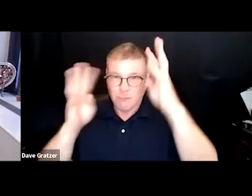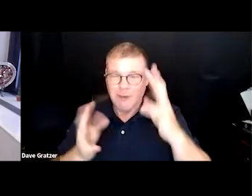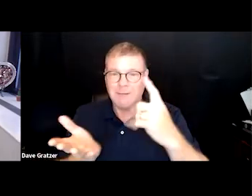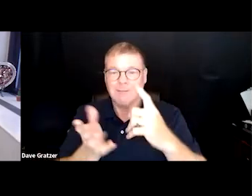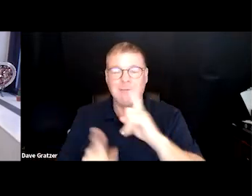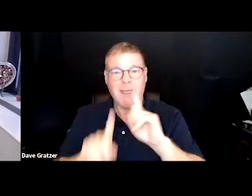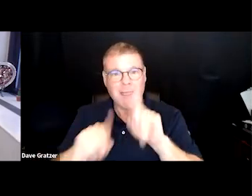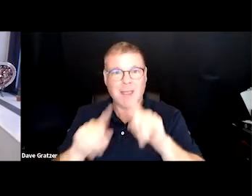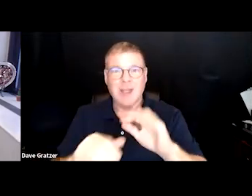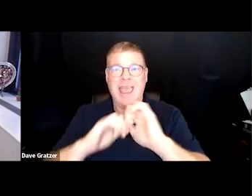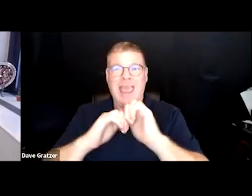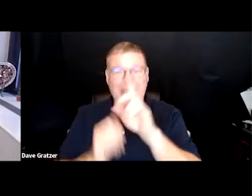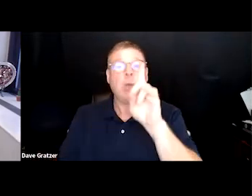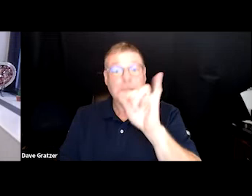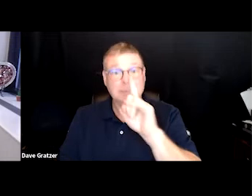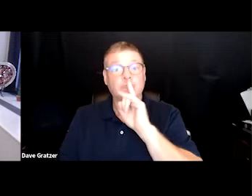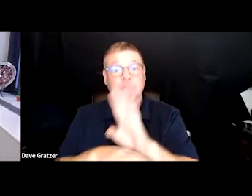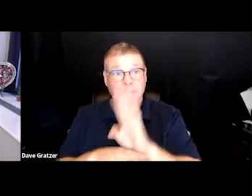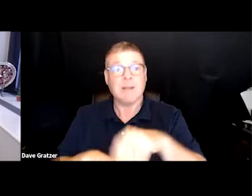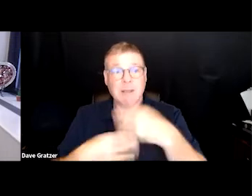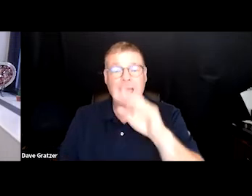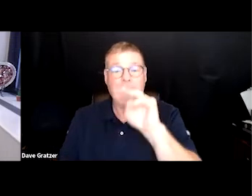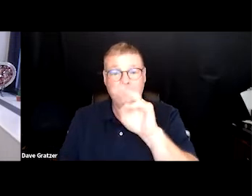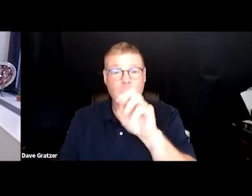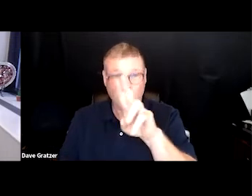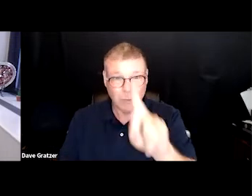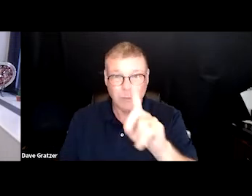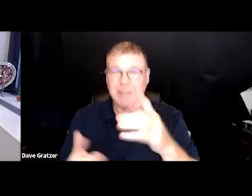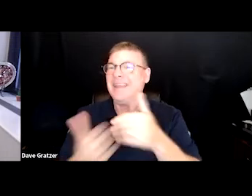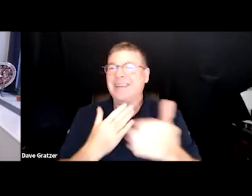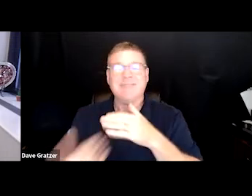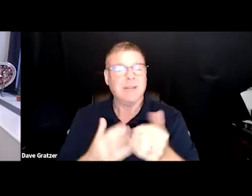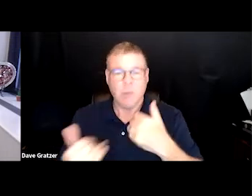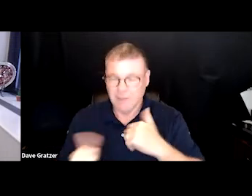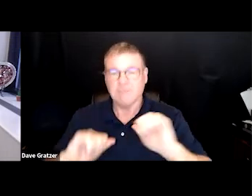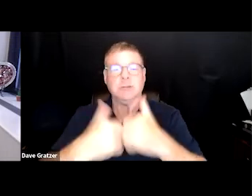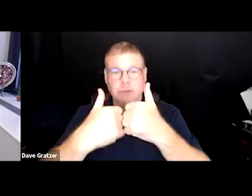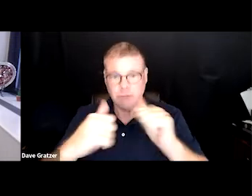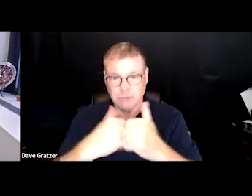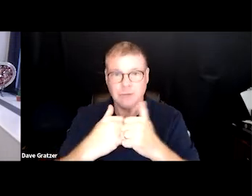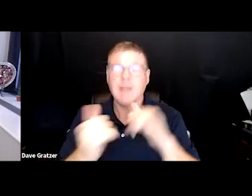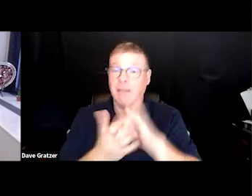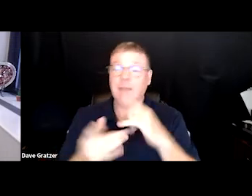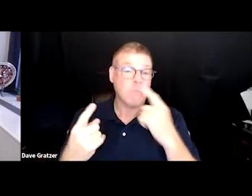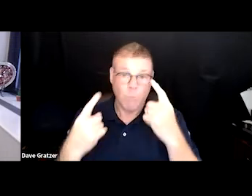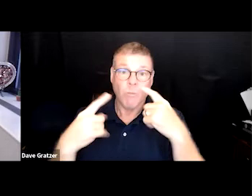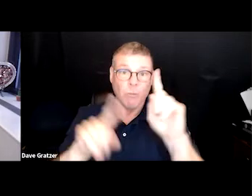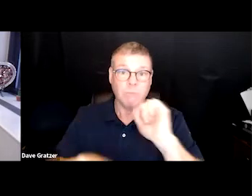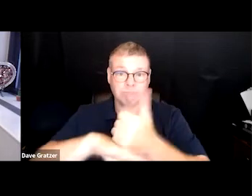of how they did deliver these medications for opioid use disorder despite multiple challenges that were being encountered.